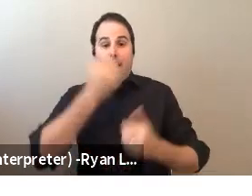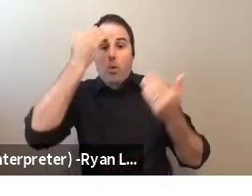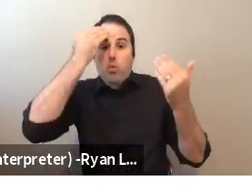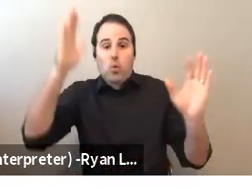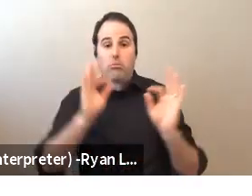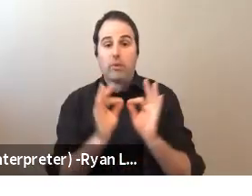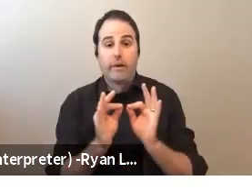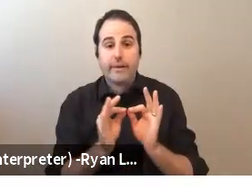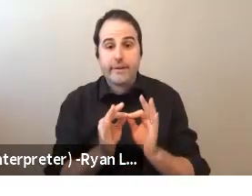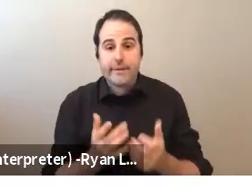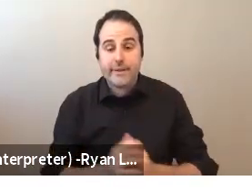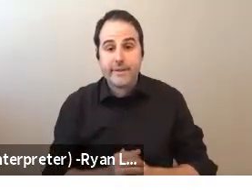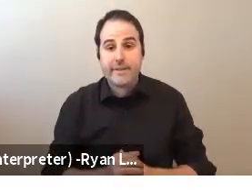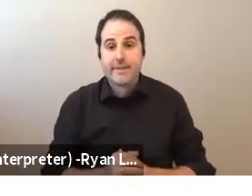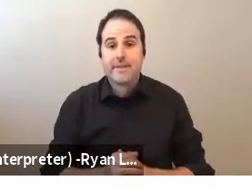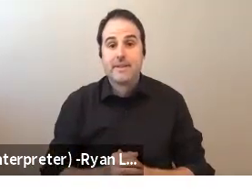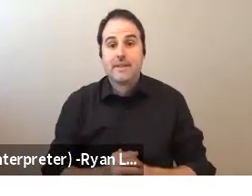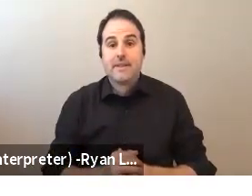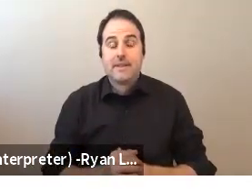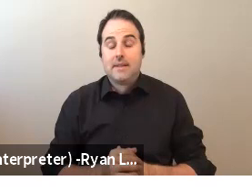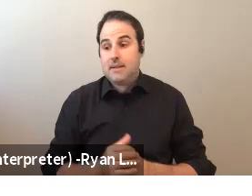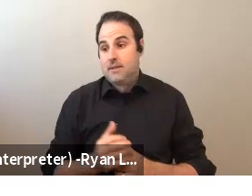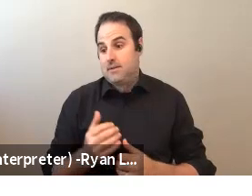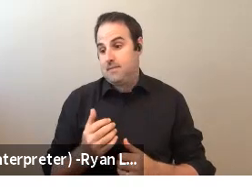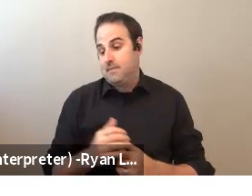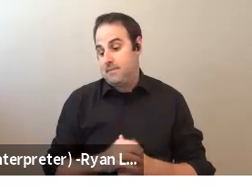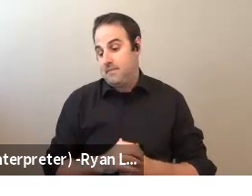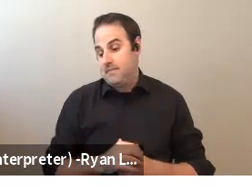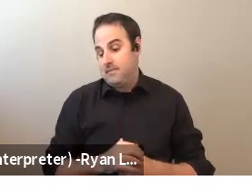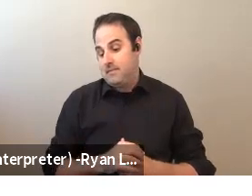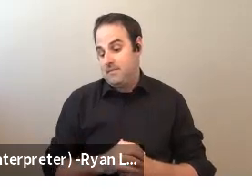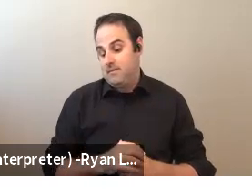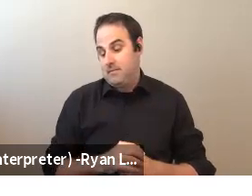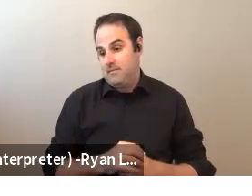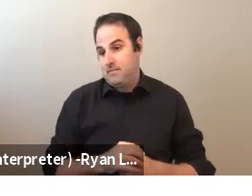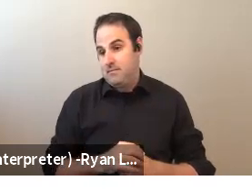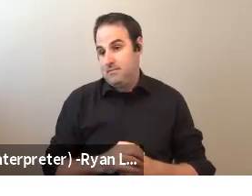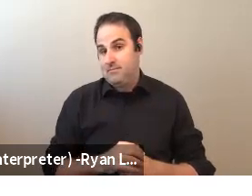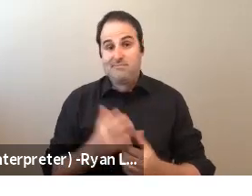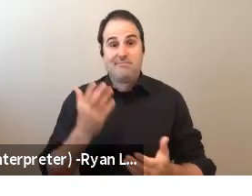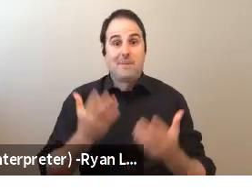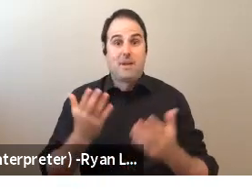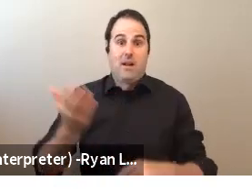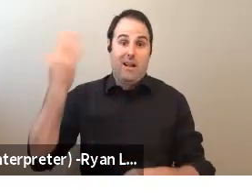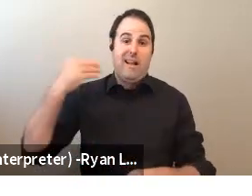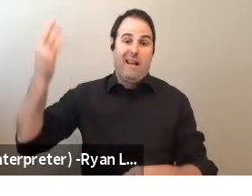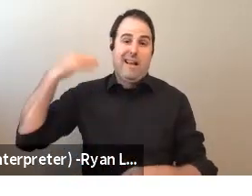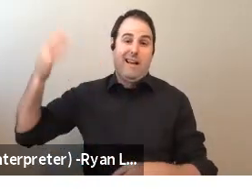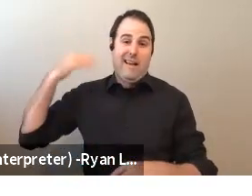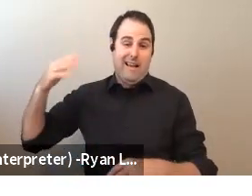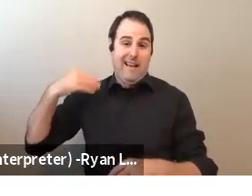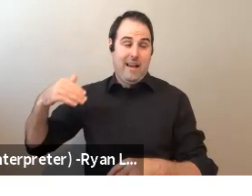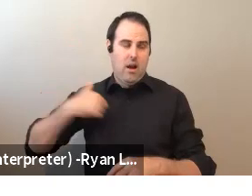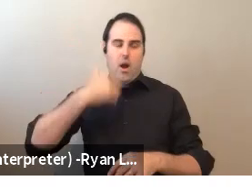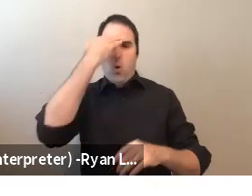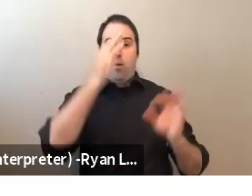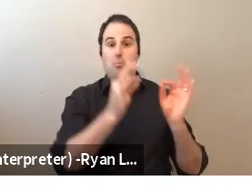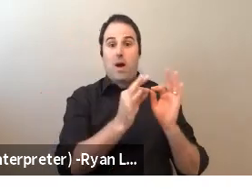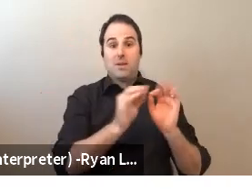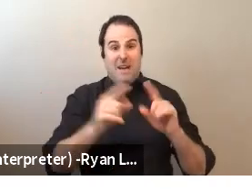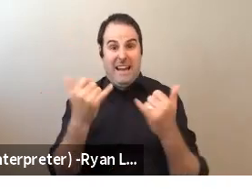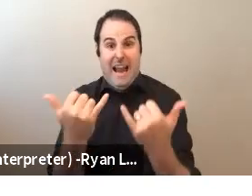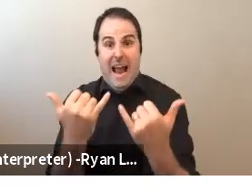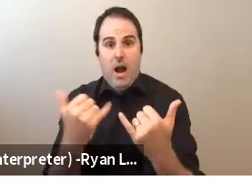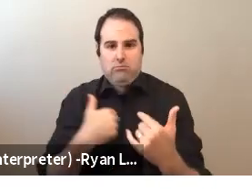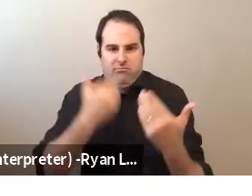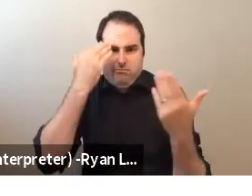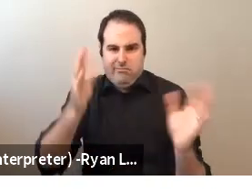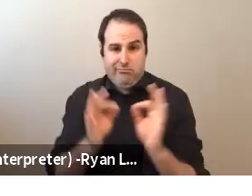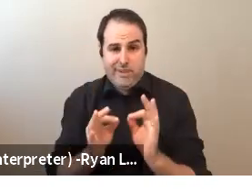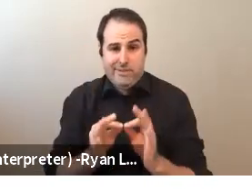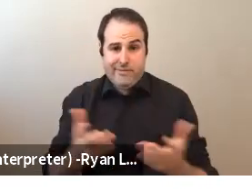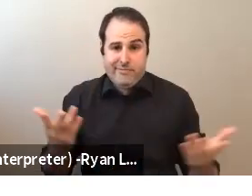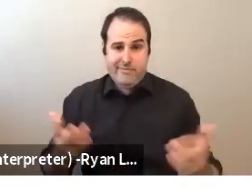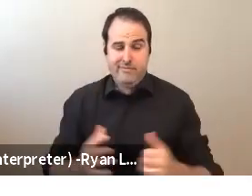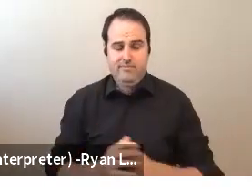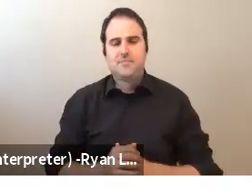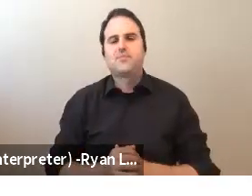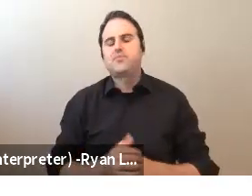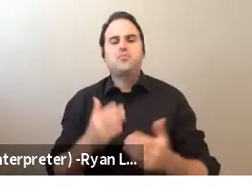Sally Potter: I may have that one time years years ago or years prior. But I just, you know, I had really lost touch with that. And it wasn't until I came to a workshop, similar to this.